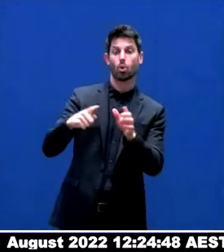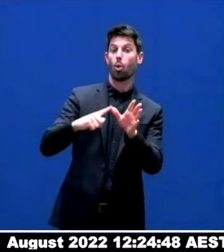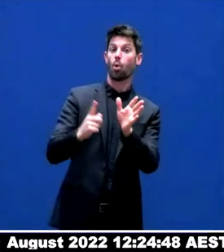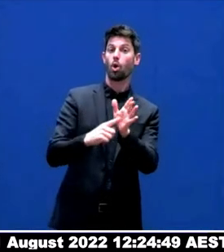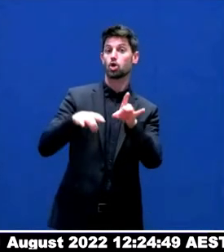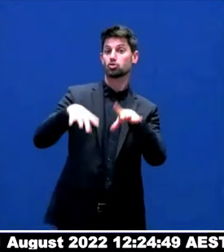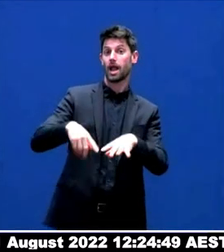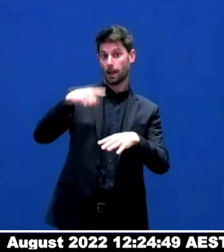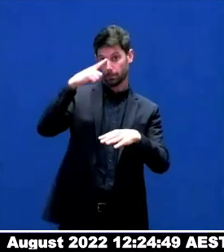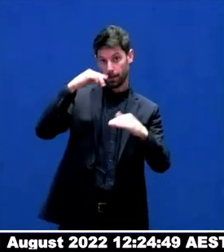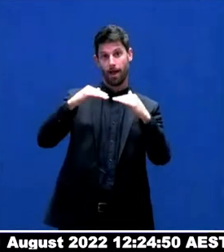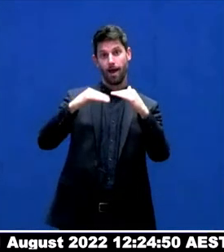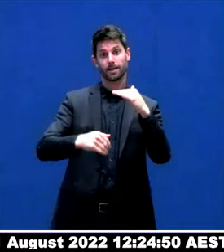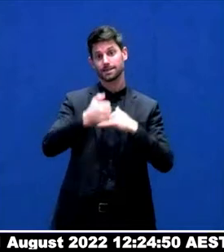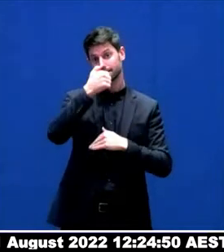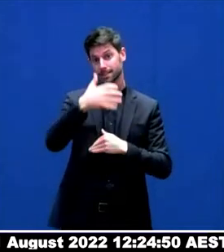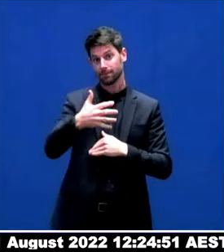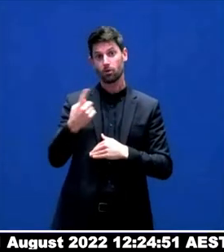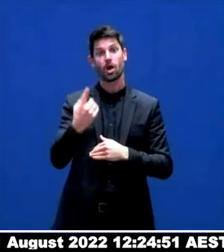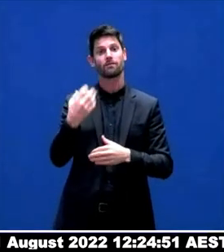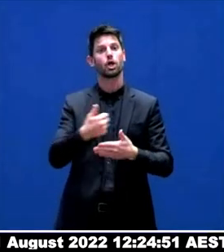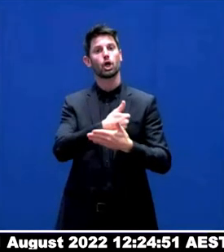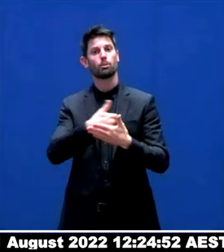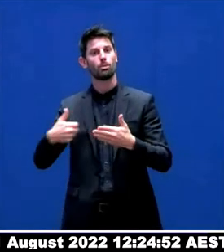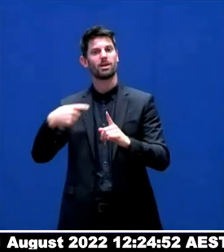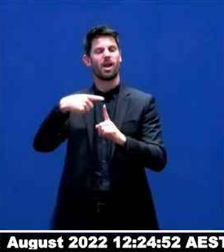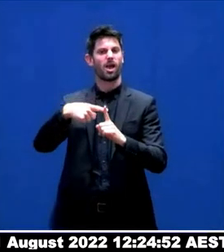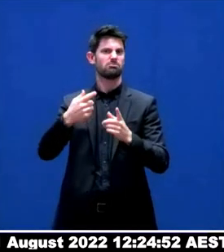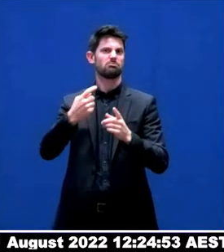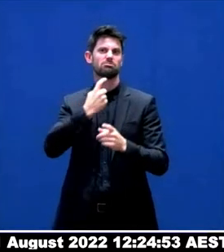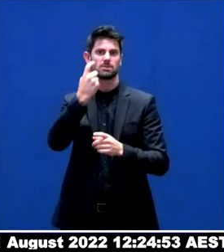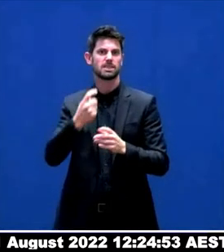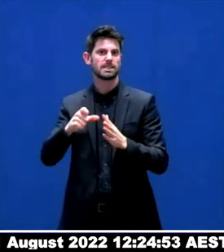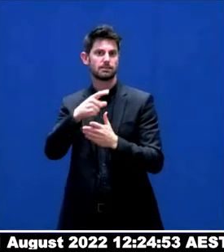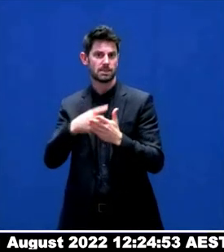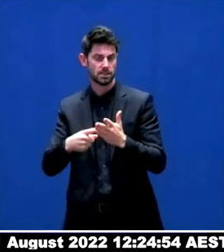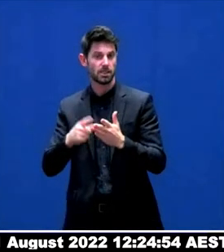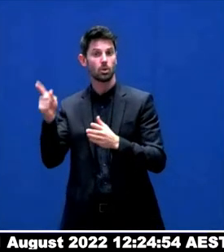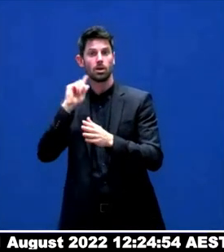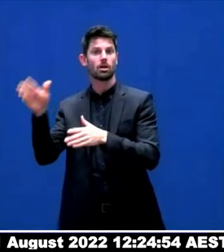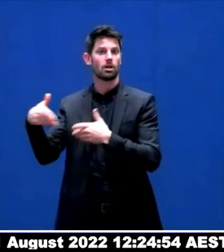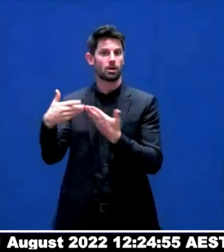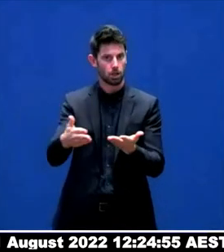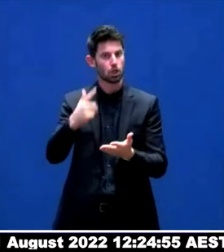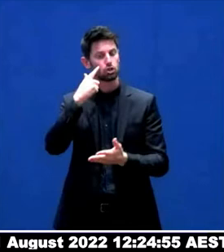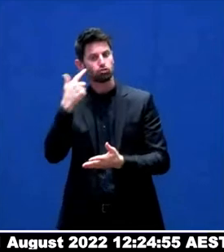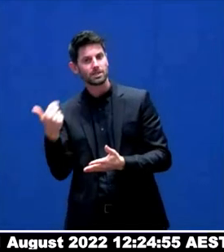of 65 who have permanent and significant disability with the reasonable and necessary supports that they need to enjoy an ordinary life.